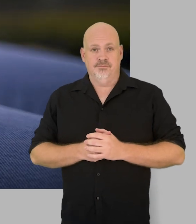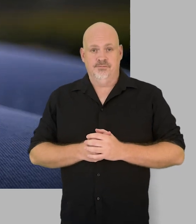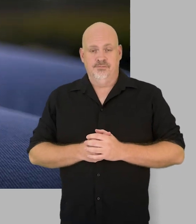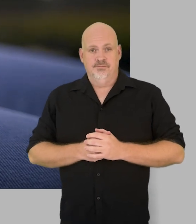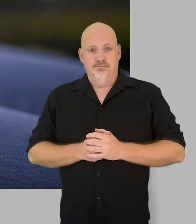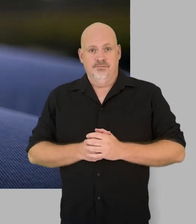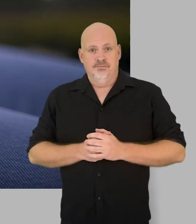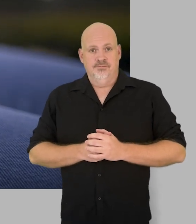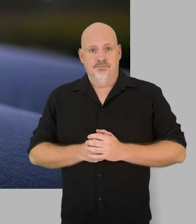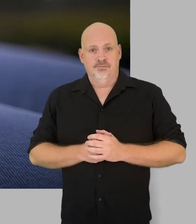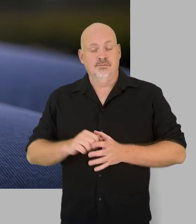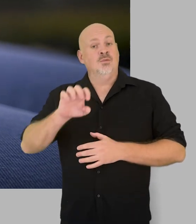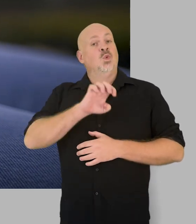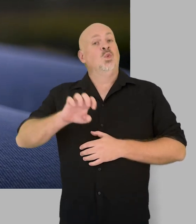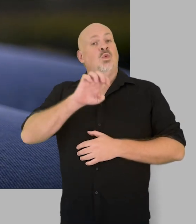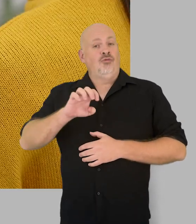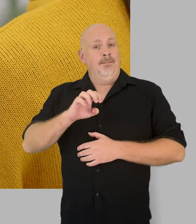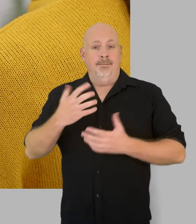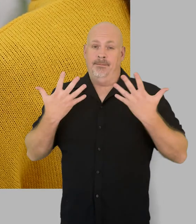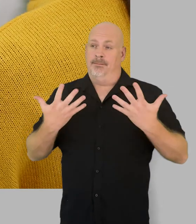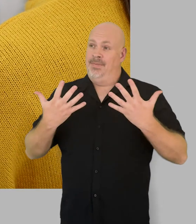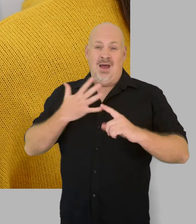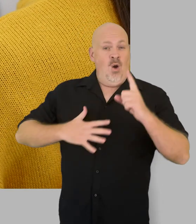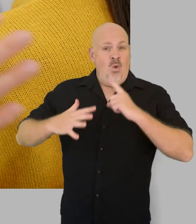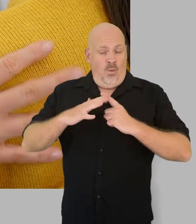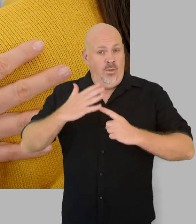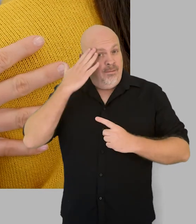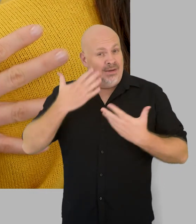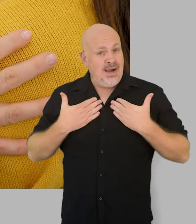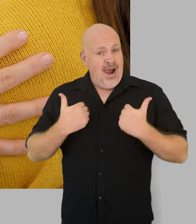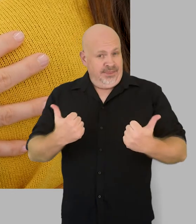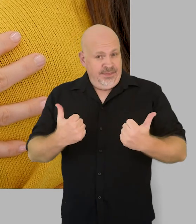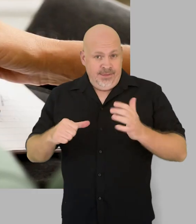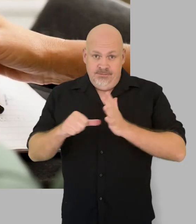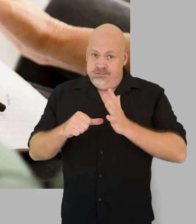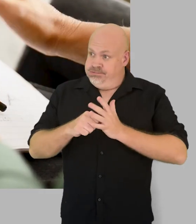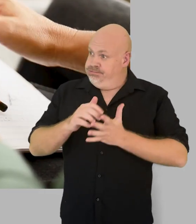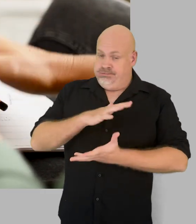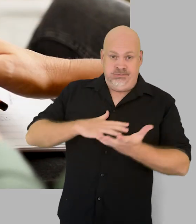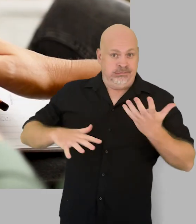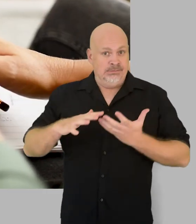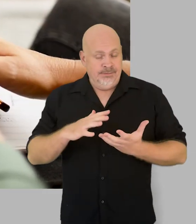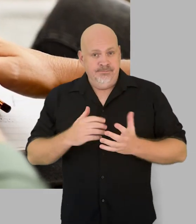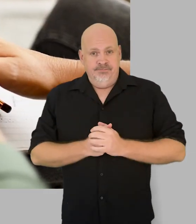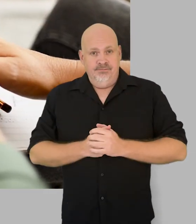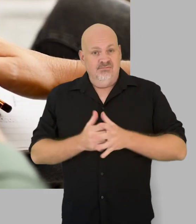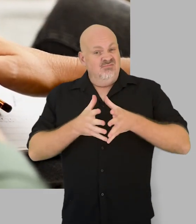We are now at a turning point for mental health across Europe. Rates of mental illness have been increasing in recent years